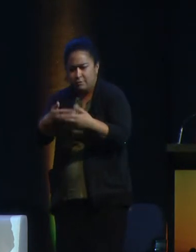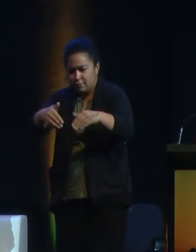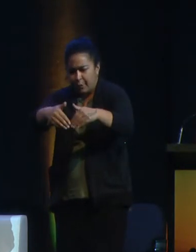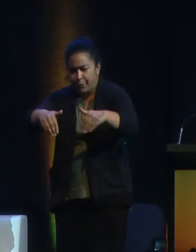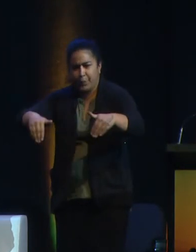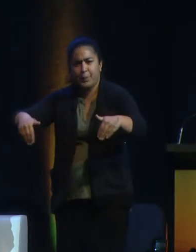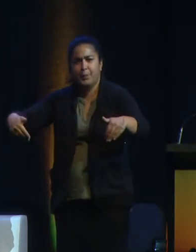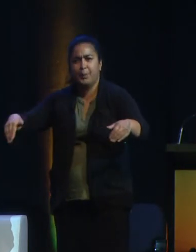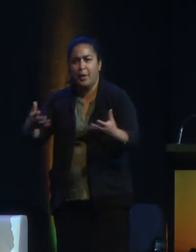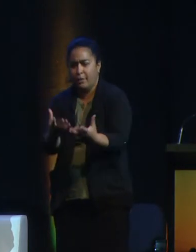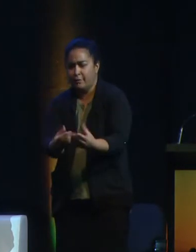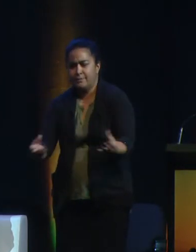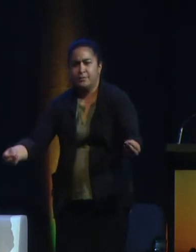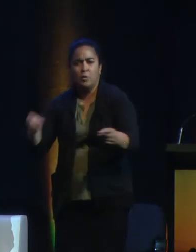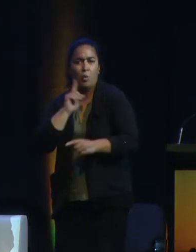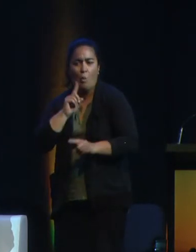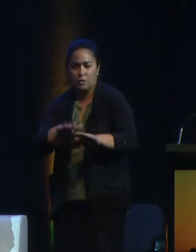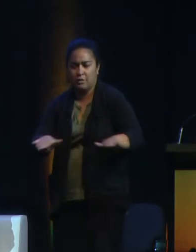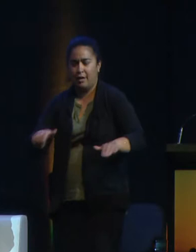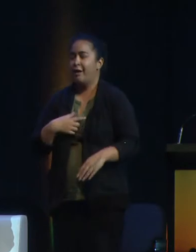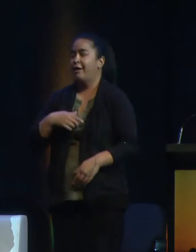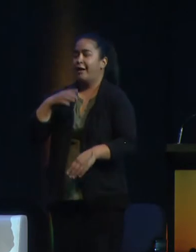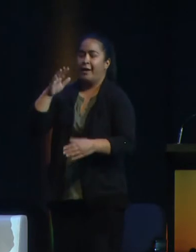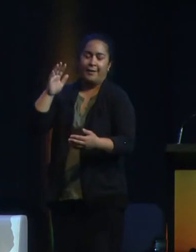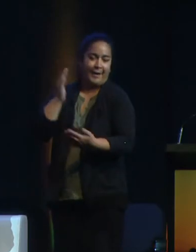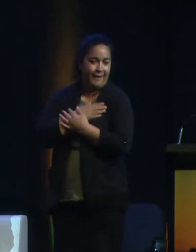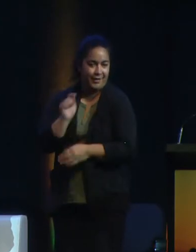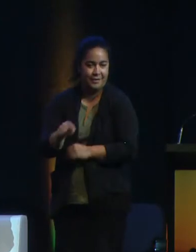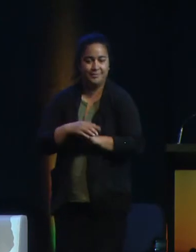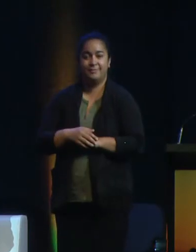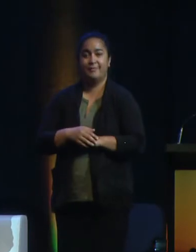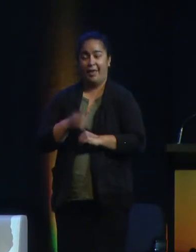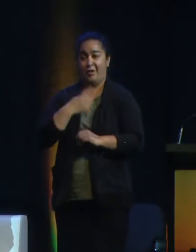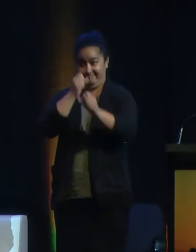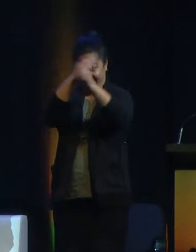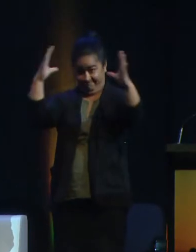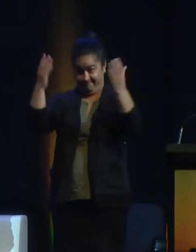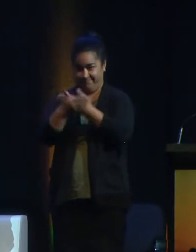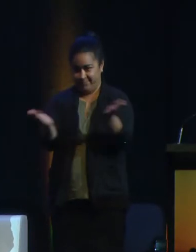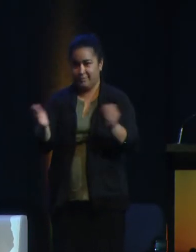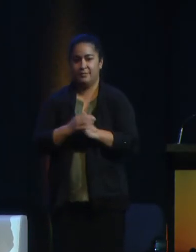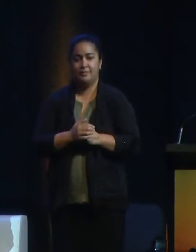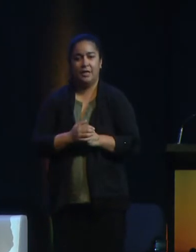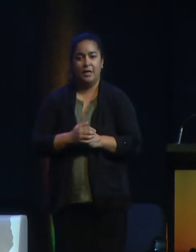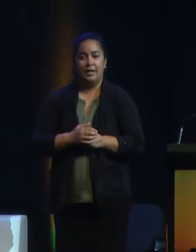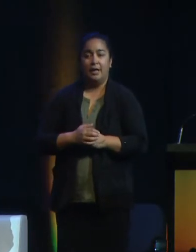just there. Now I love this and I'll set the scene for you. Alexandria Ocasio-Cortez in